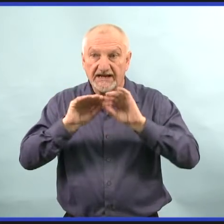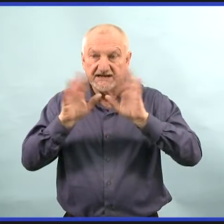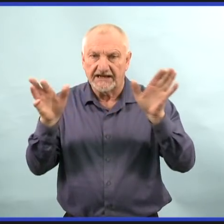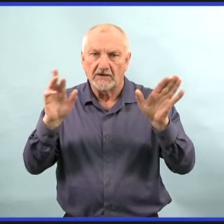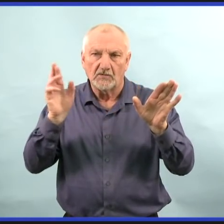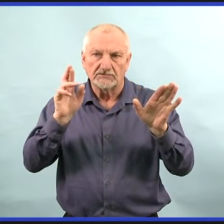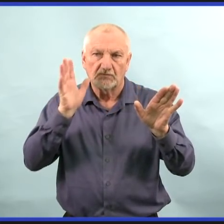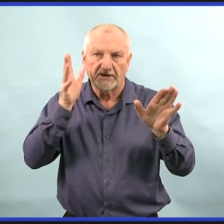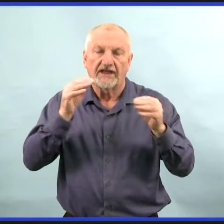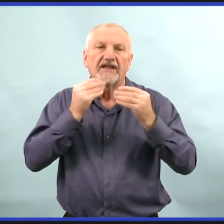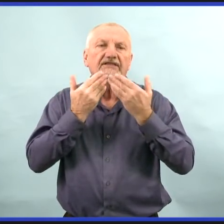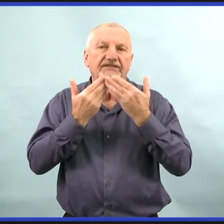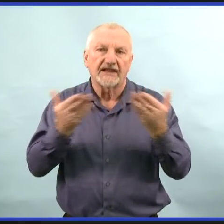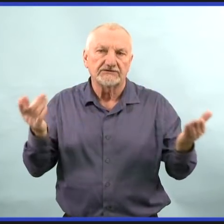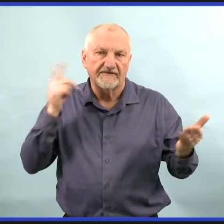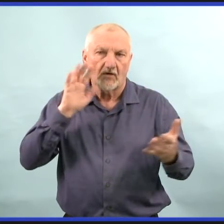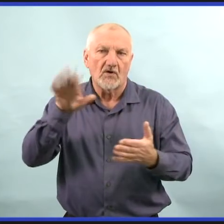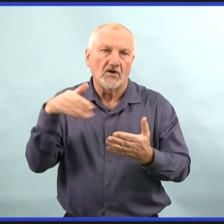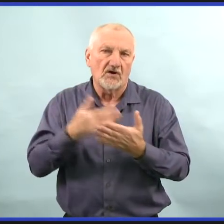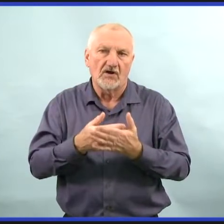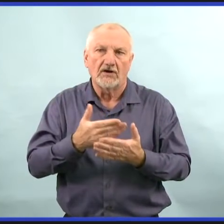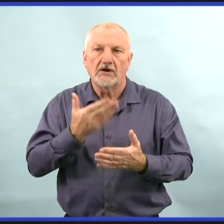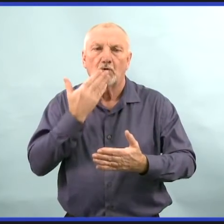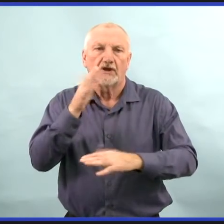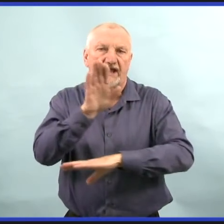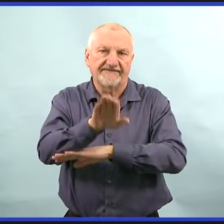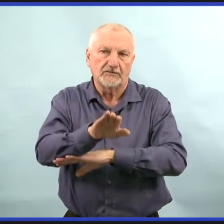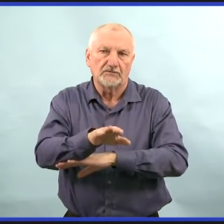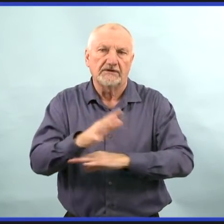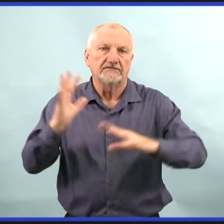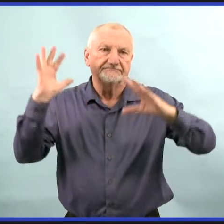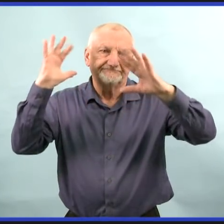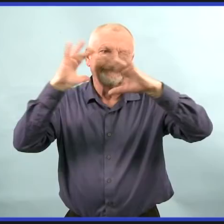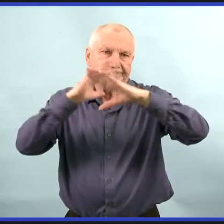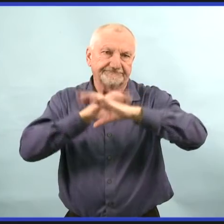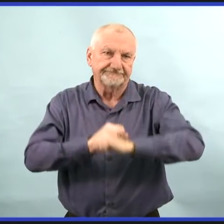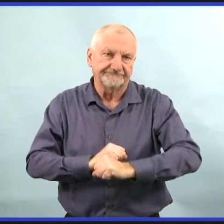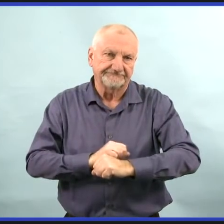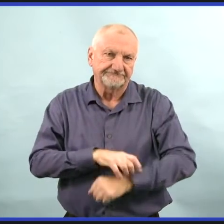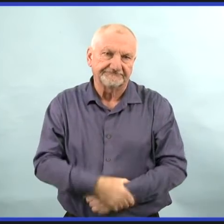afternoon this concludes our briefing hey glenn yes can you tell us when those test